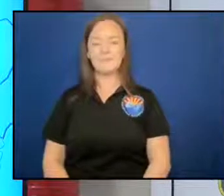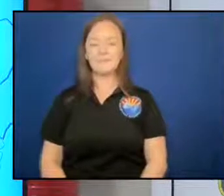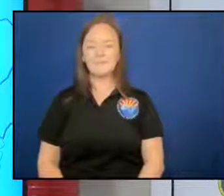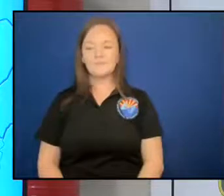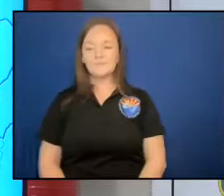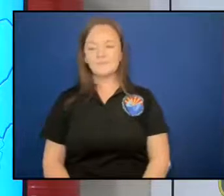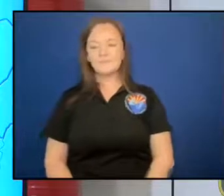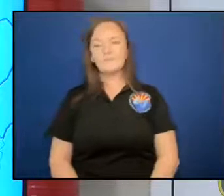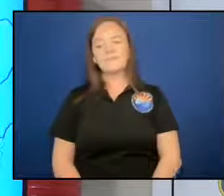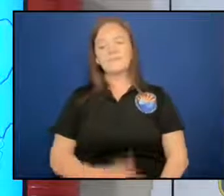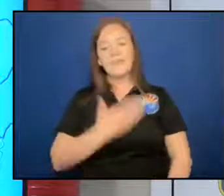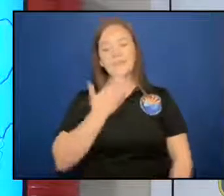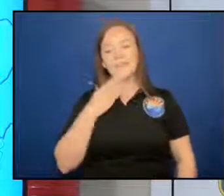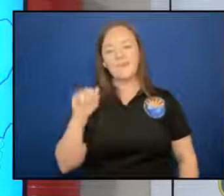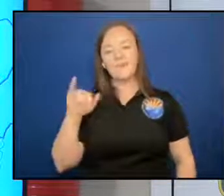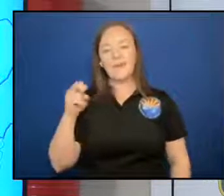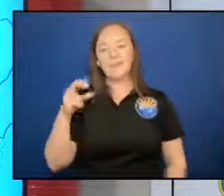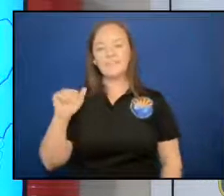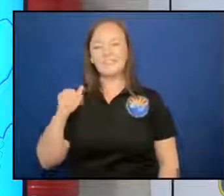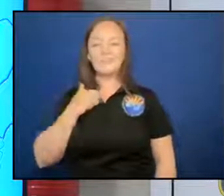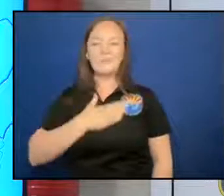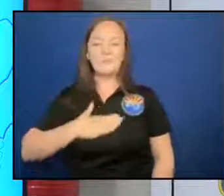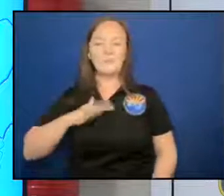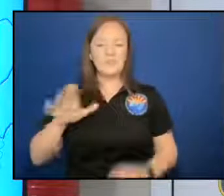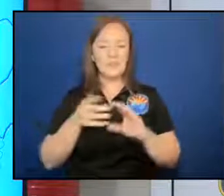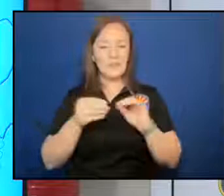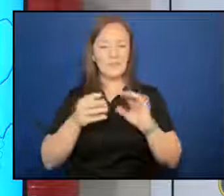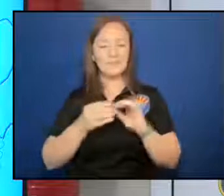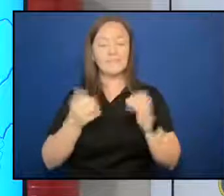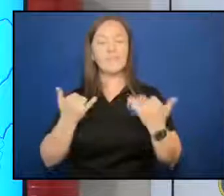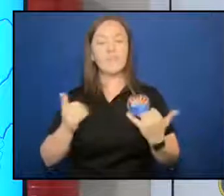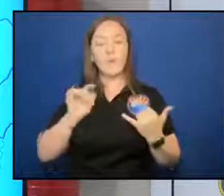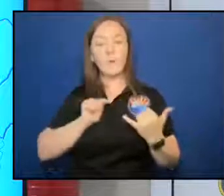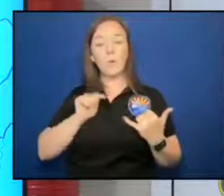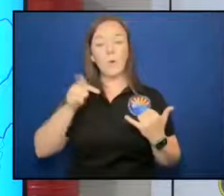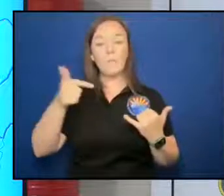SO THIS IS SOMETHING THAT IS ISSUED BY THE CLIMATE